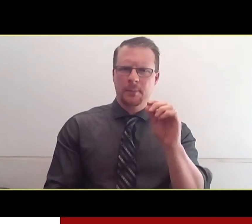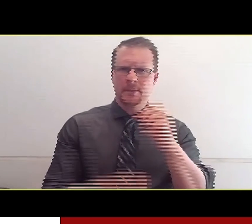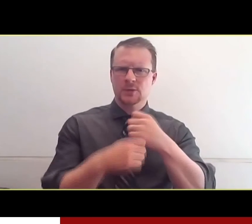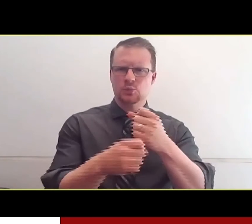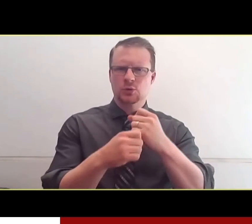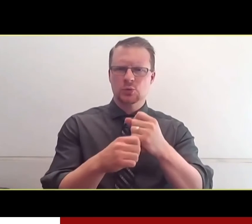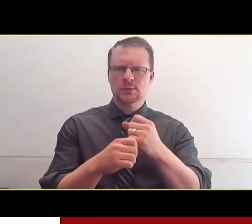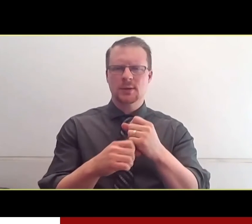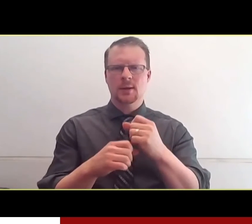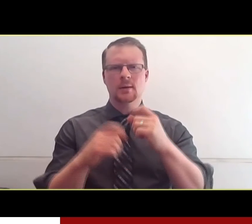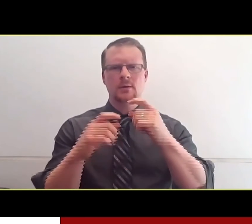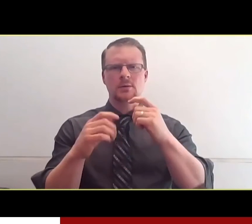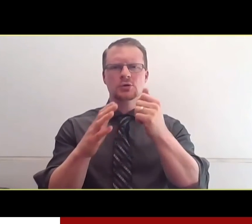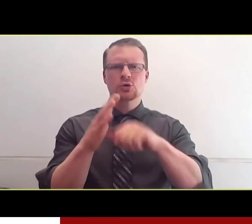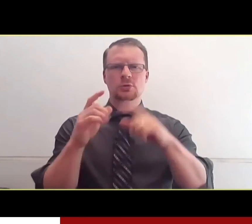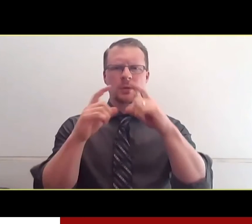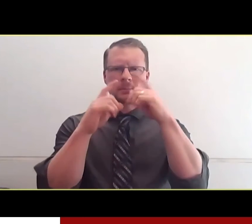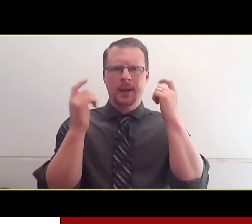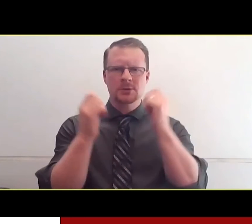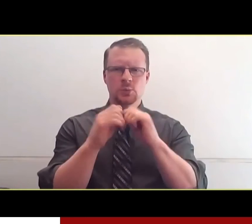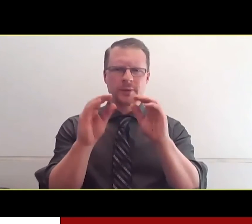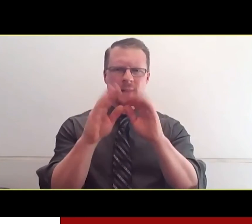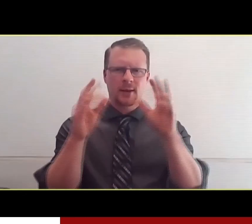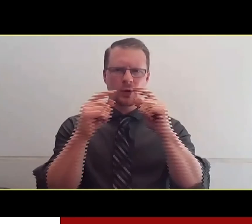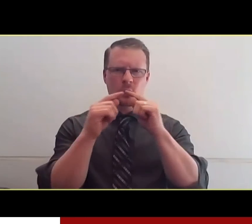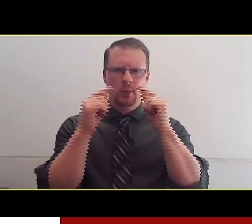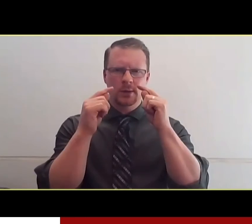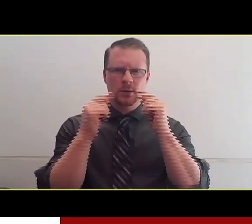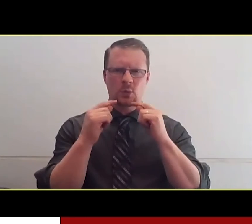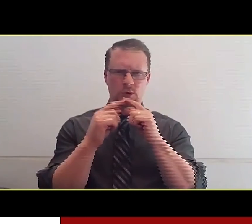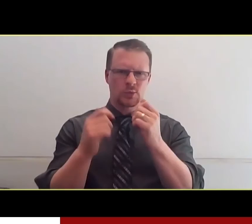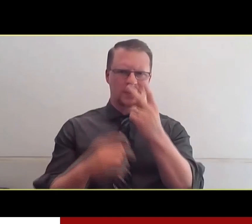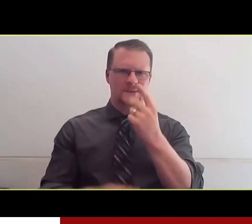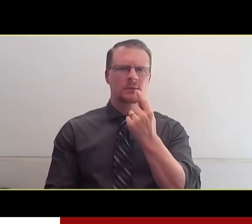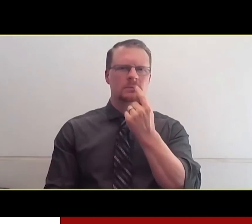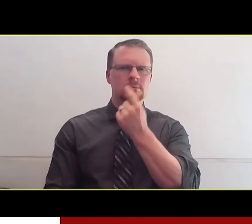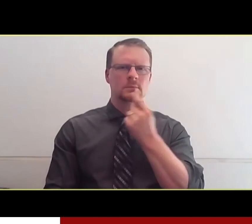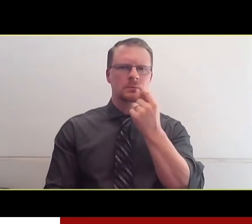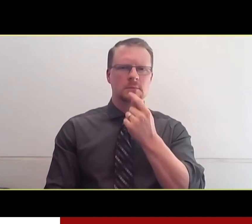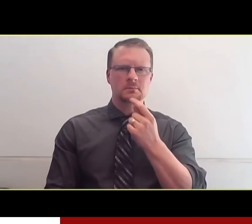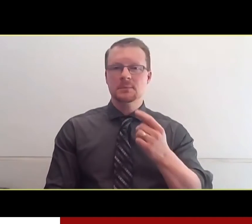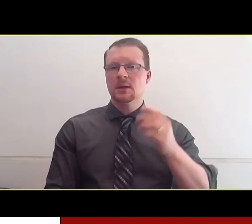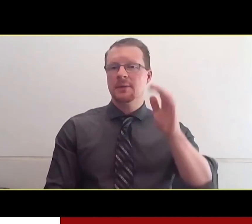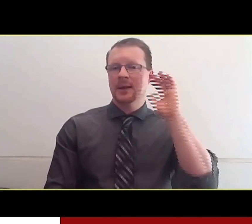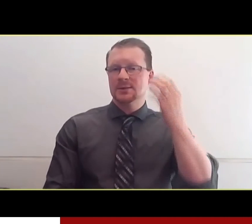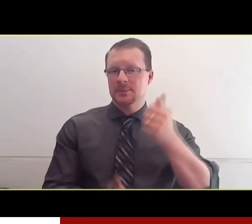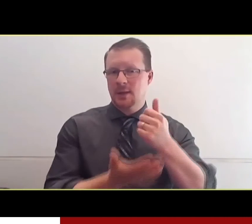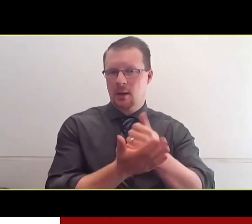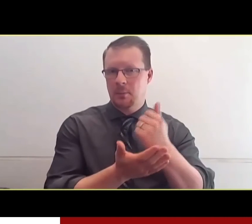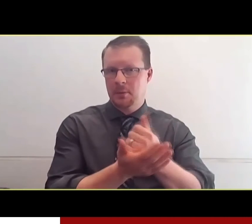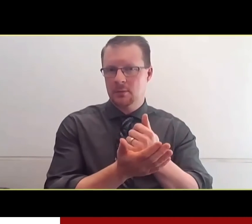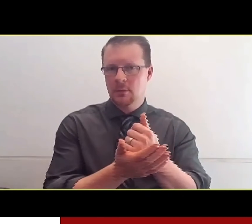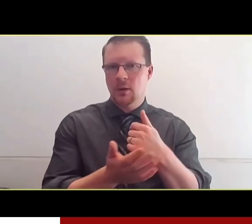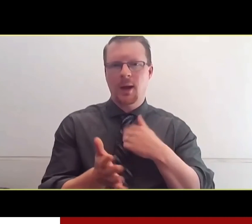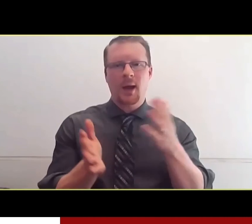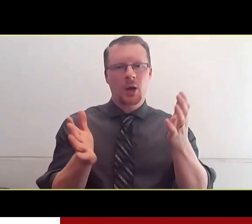Secondly, there are a few companies producing surgical masks with clear windows so that you can see the mouth